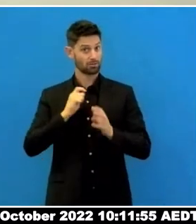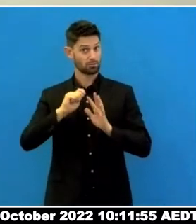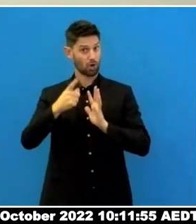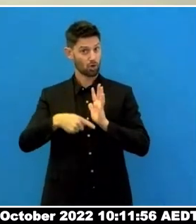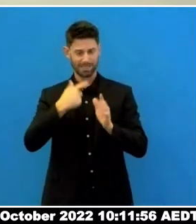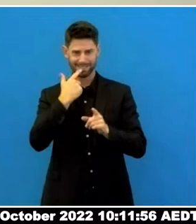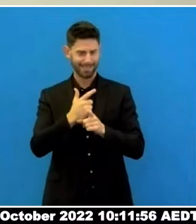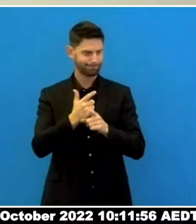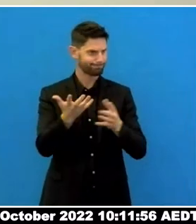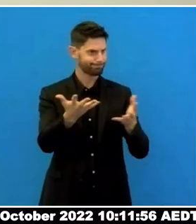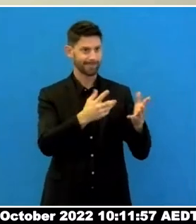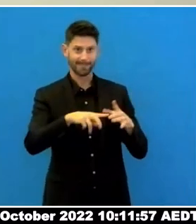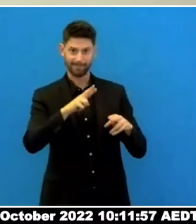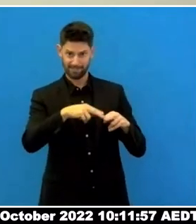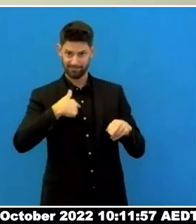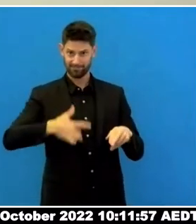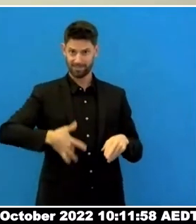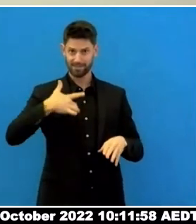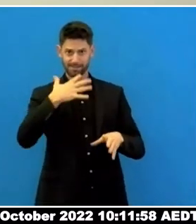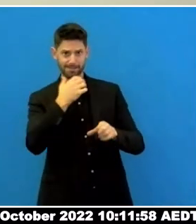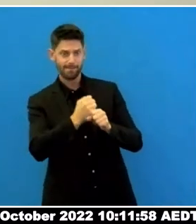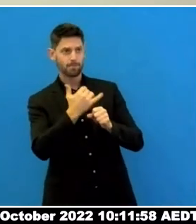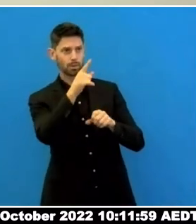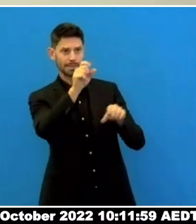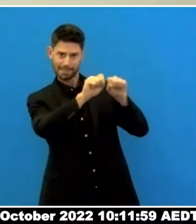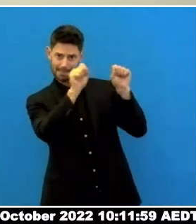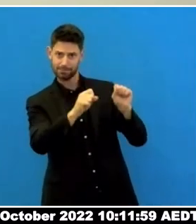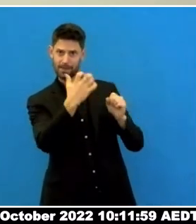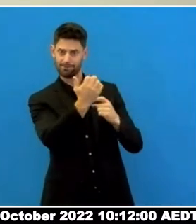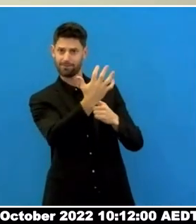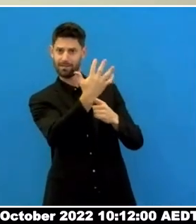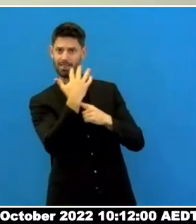to meaningfully address discrimination and barriers to accessing